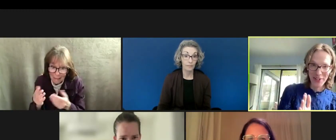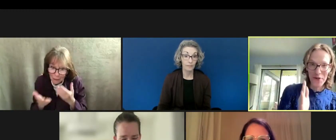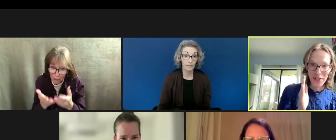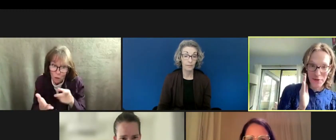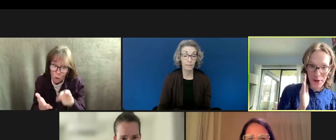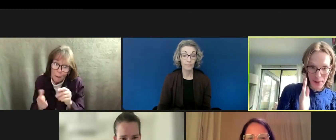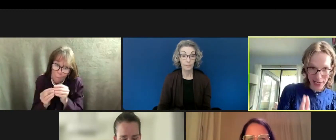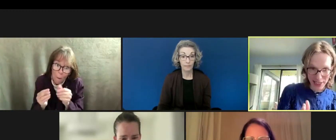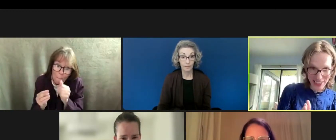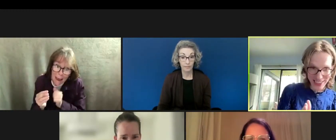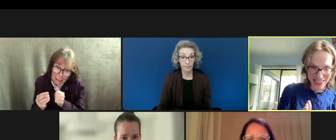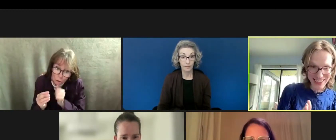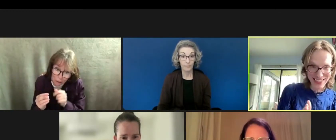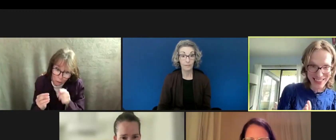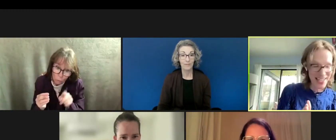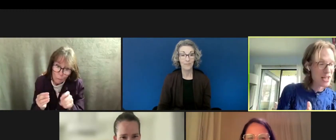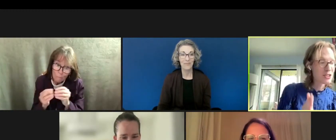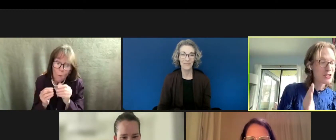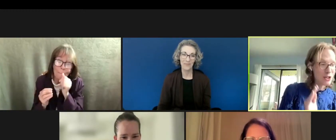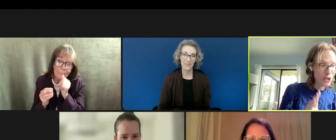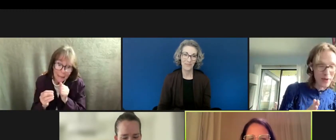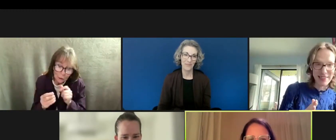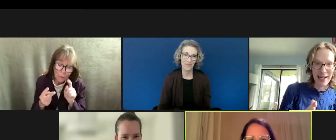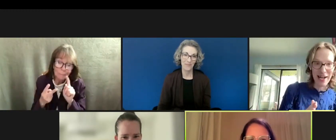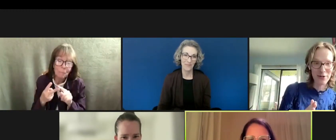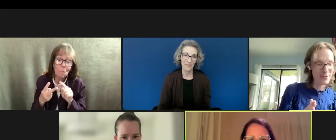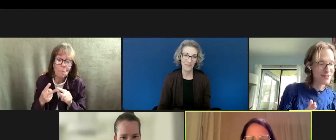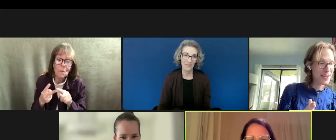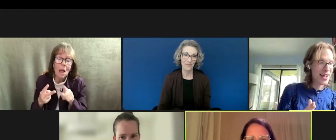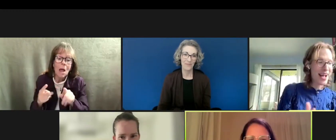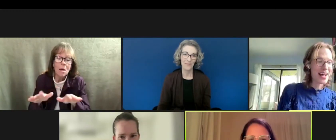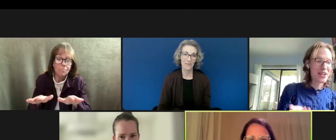Going in with patience, slowing down, and